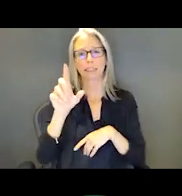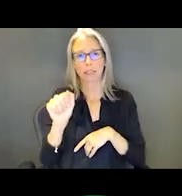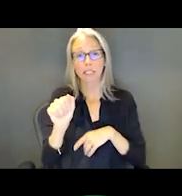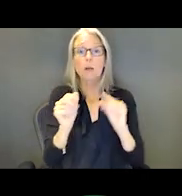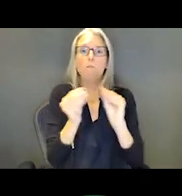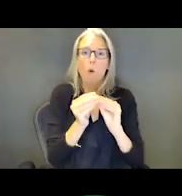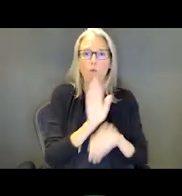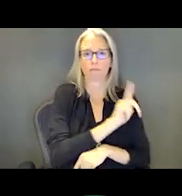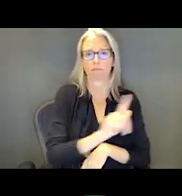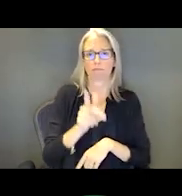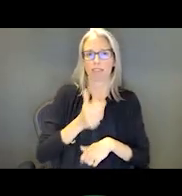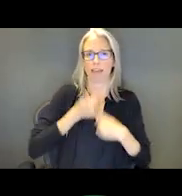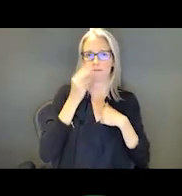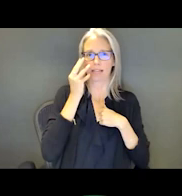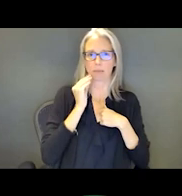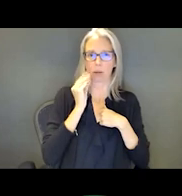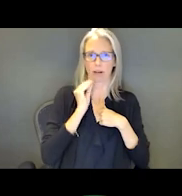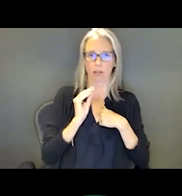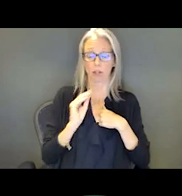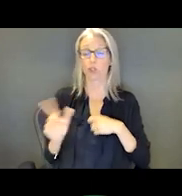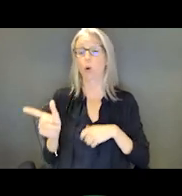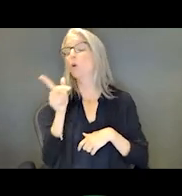to just, you know, taking a shot in the dark. So.